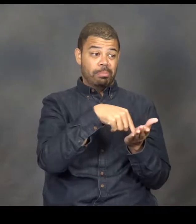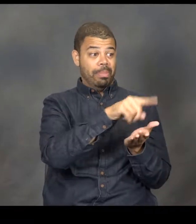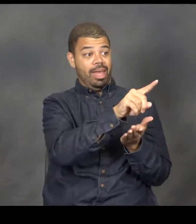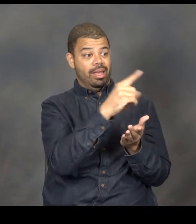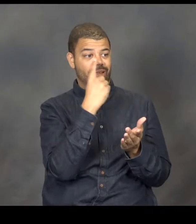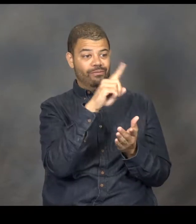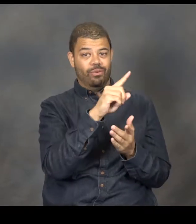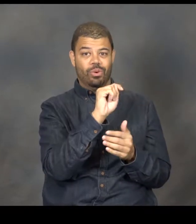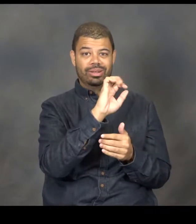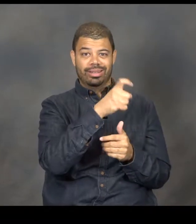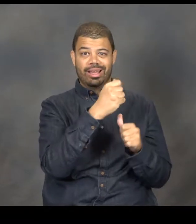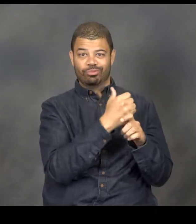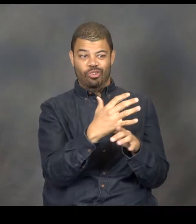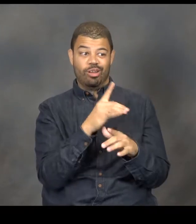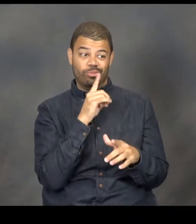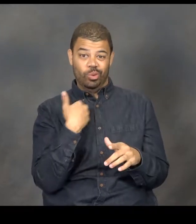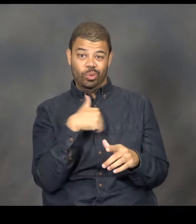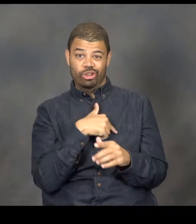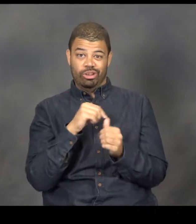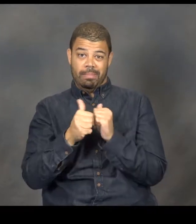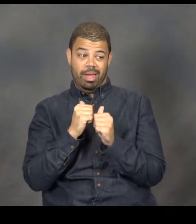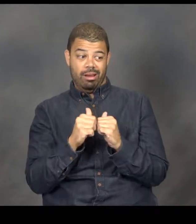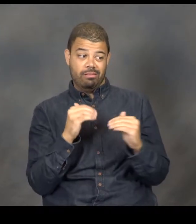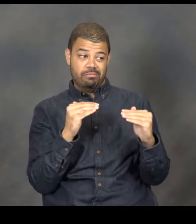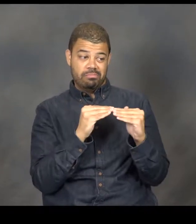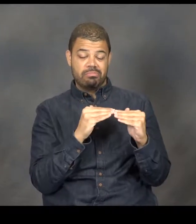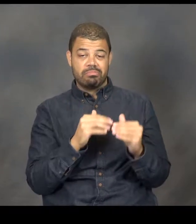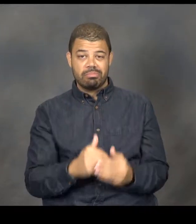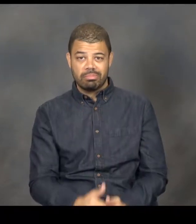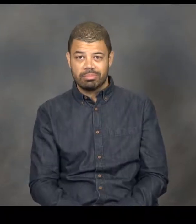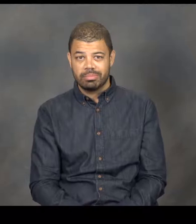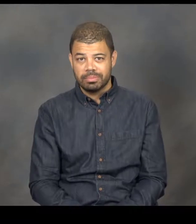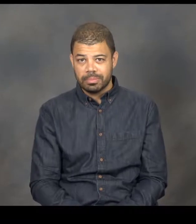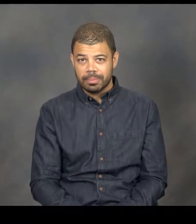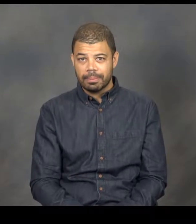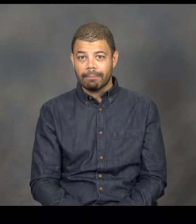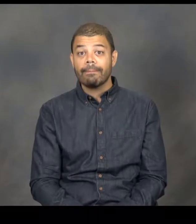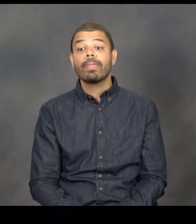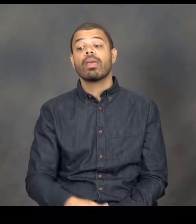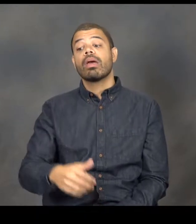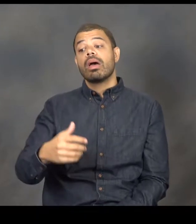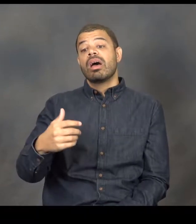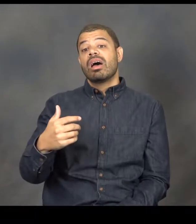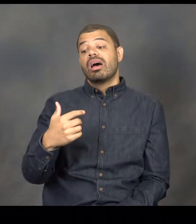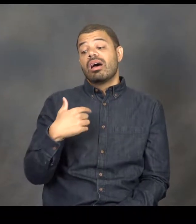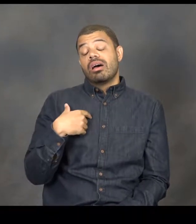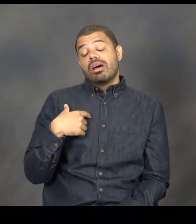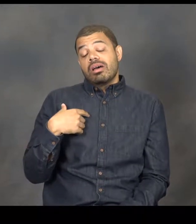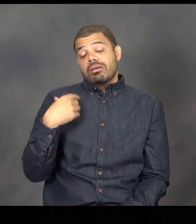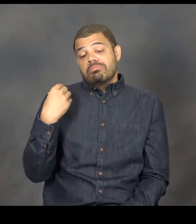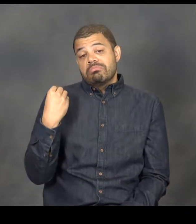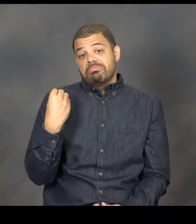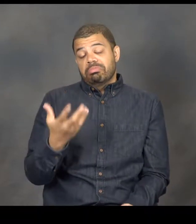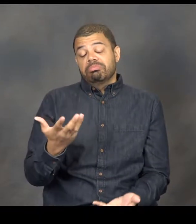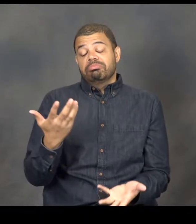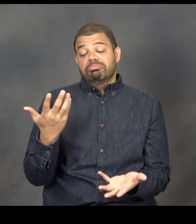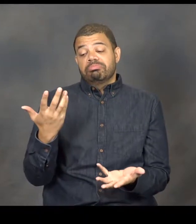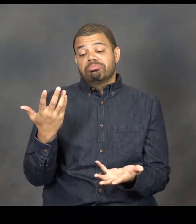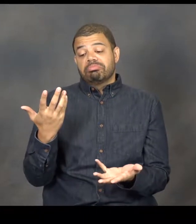If you have a specialty issue such as a prior year tax return, you know, or you've got a back tax issue or you've discovered that maybe there was a mistake on a return that you filed a year before or maybe you didn't claim all the credits or deductions that you should have, we can help you file an amended return. On average, we believe that we save families and individuals between $100 to 300 in filing their regular, current year tax return,